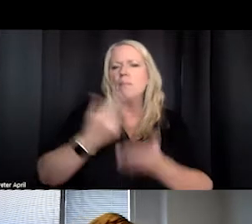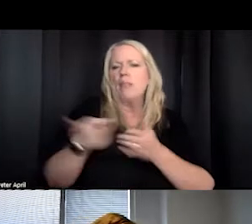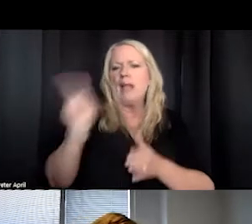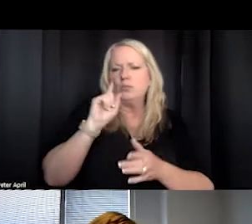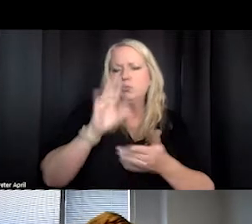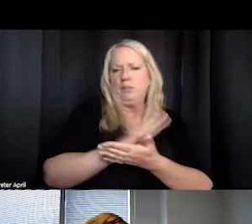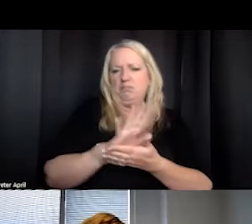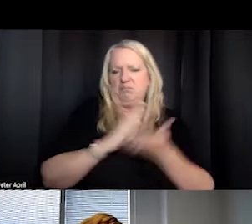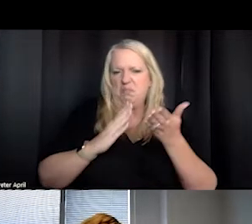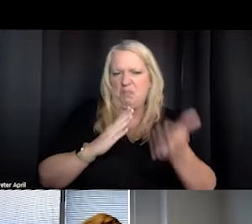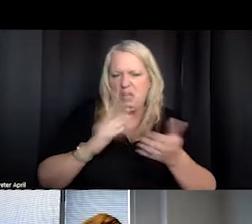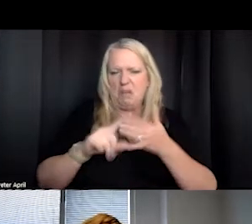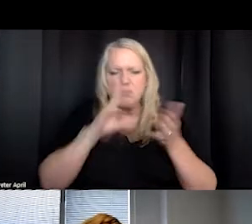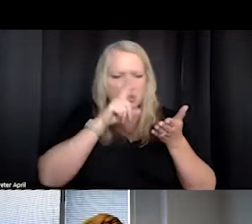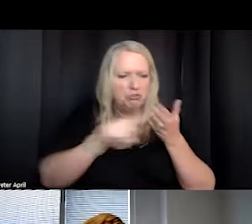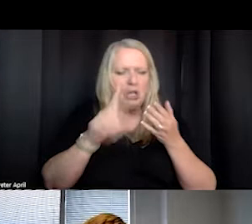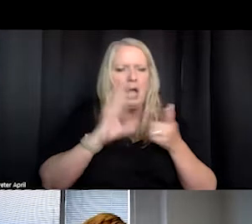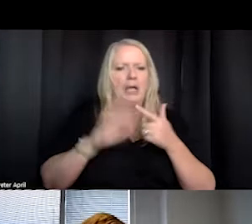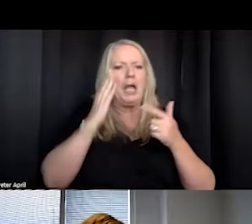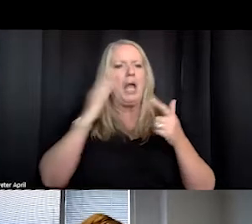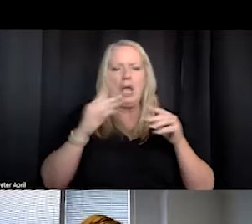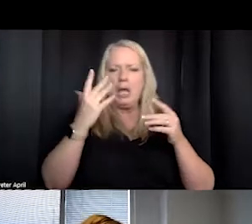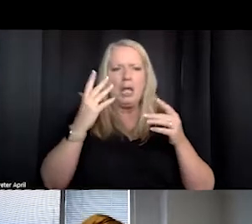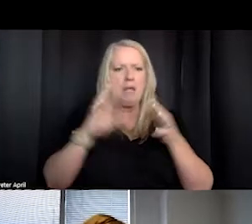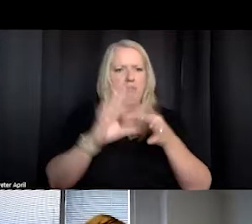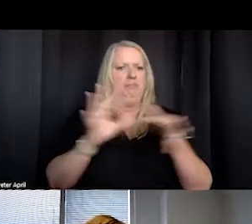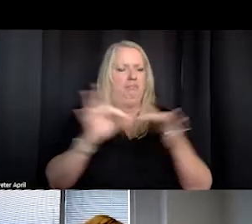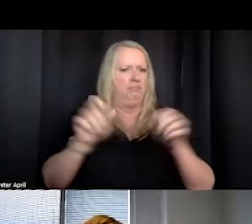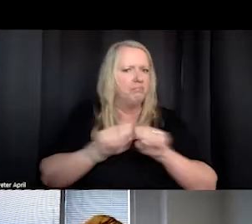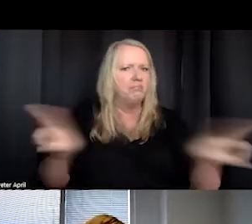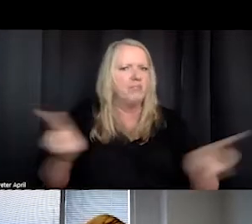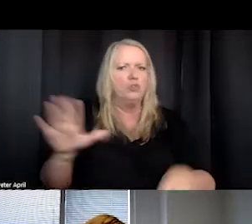SURE YOU ARE CHECKING THAT OUT SPREADING THE WORD AND RESOURCE TO YOUR TEAM. NEXT SLIDE.